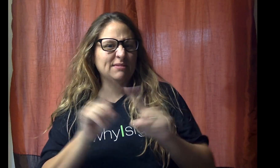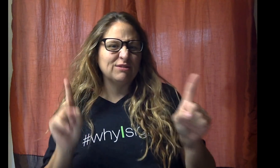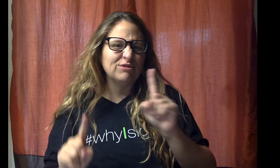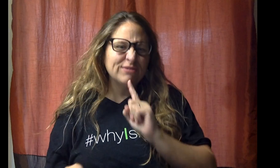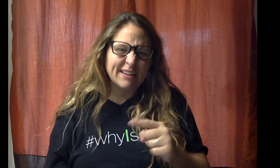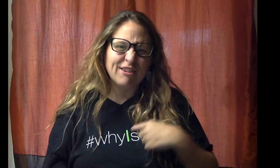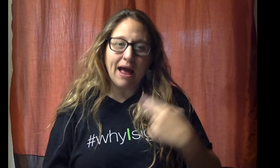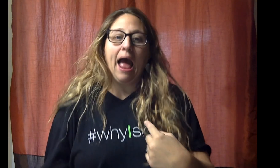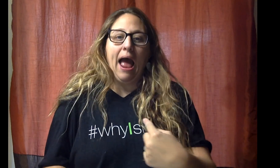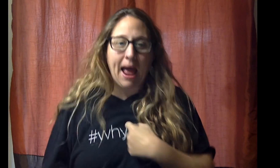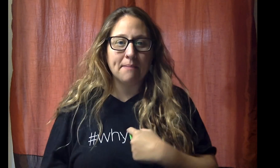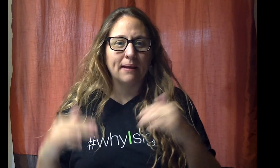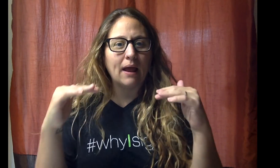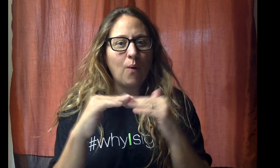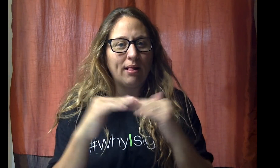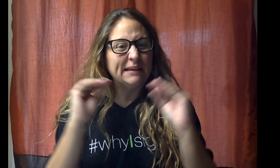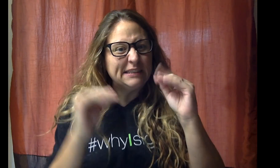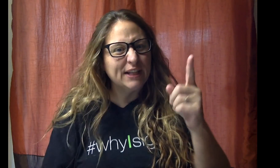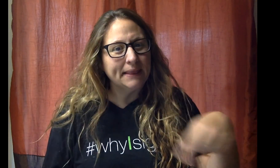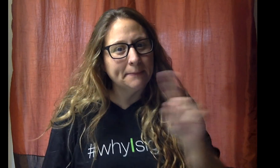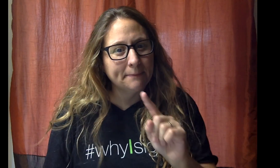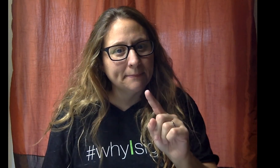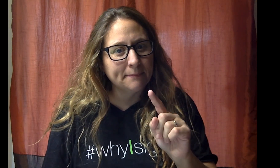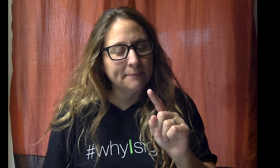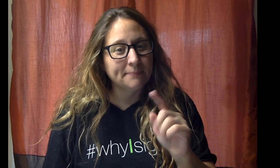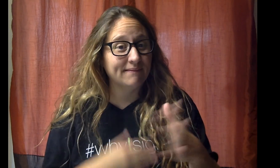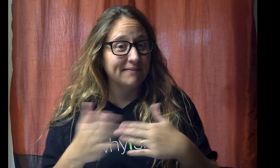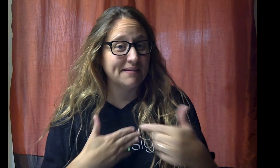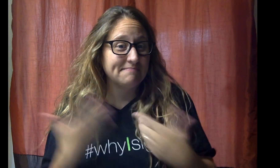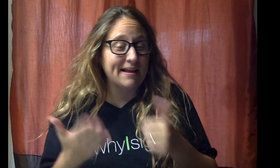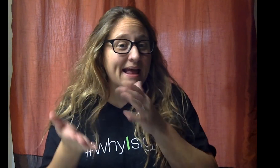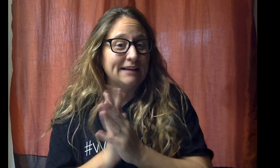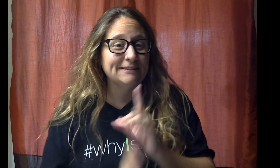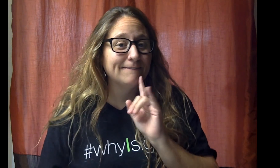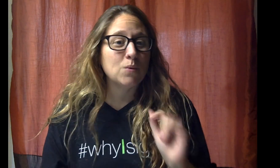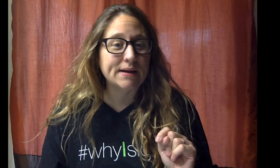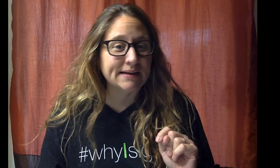but I am equally teaching them, even though I may not have asked for it.